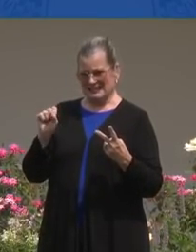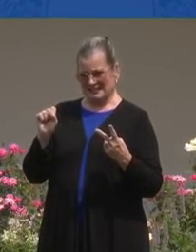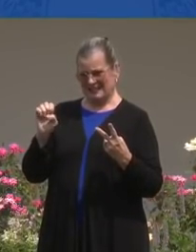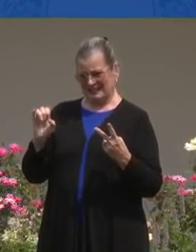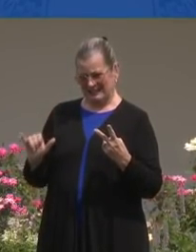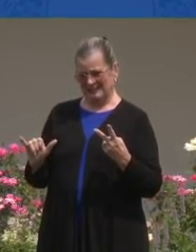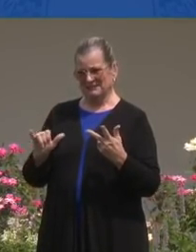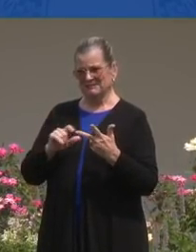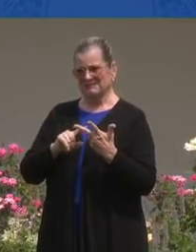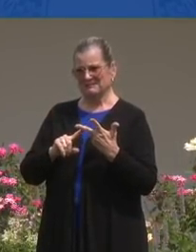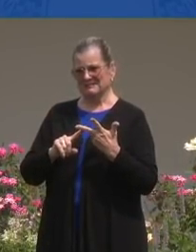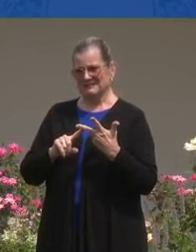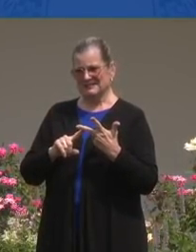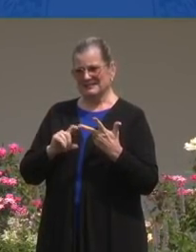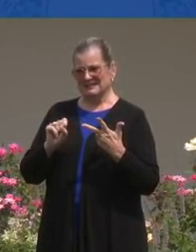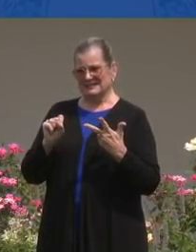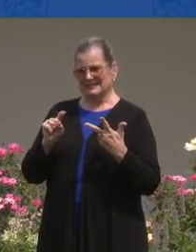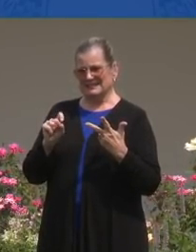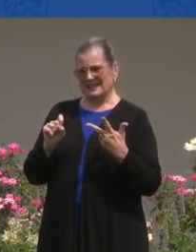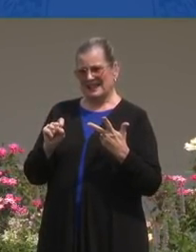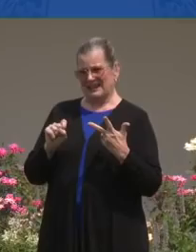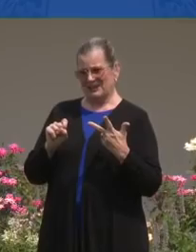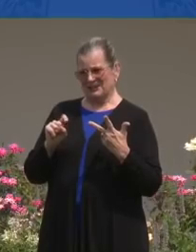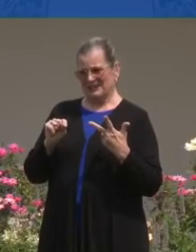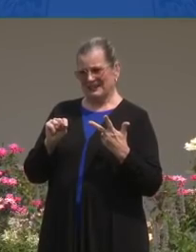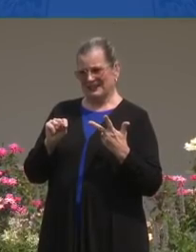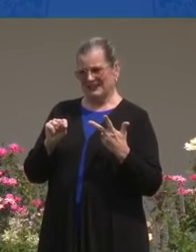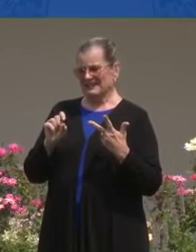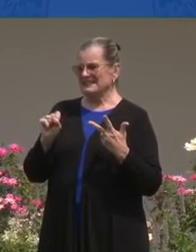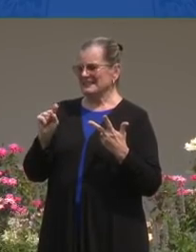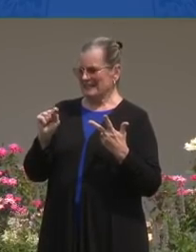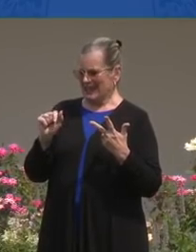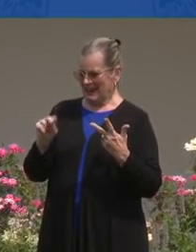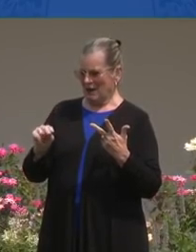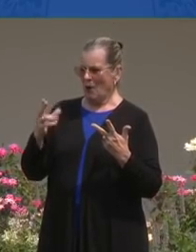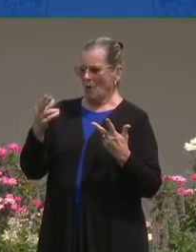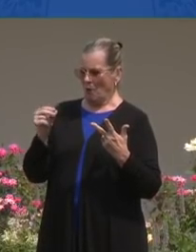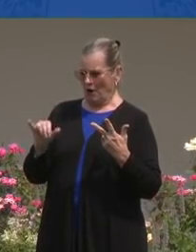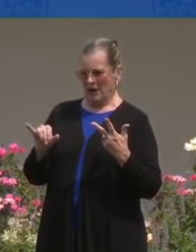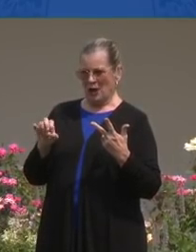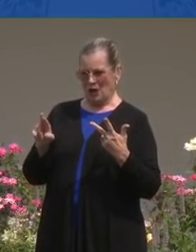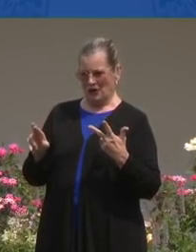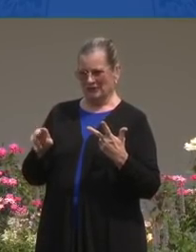Steny Hoyer, I'm getting to you in a second -- for being here today.